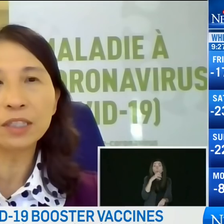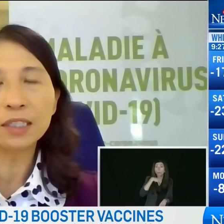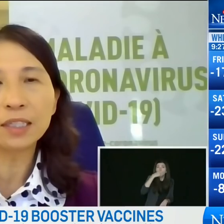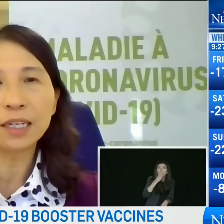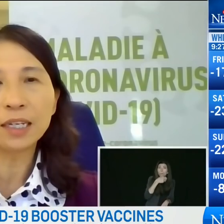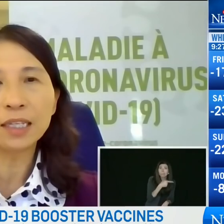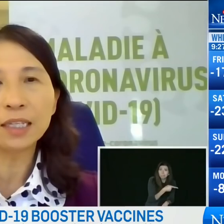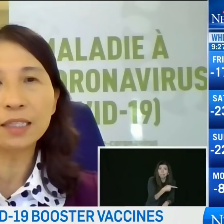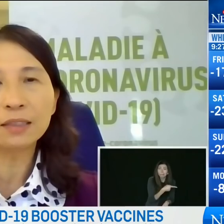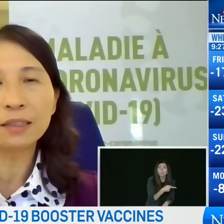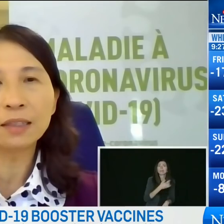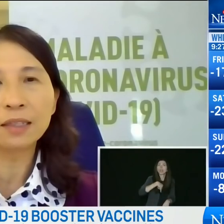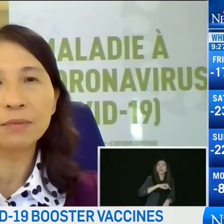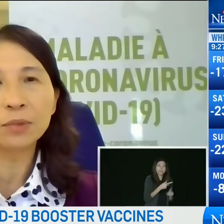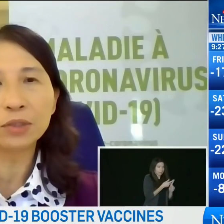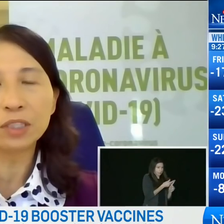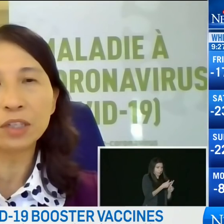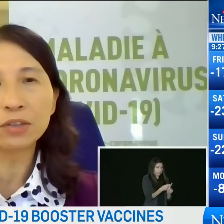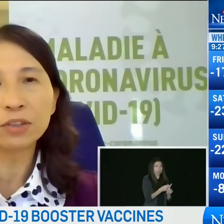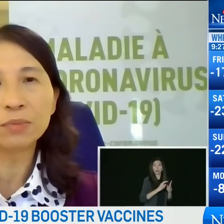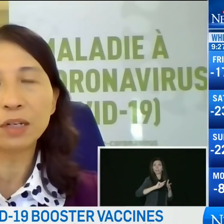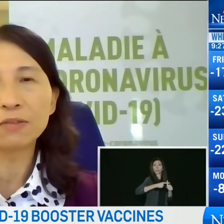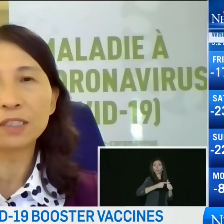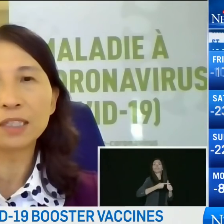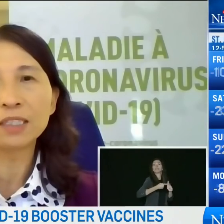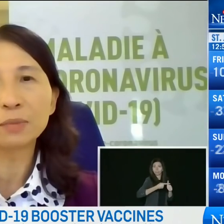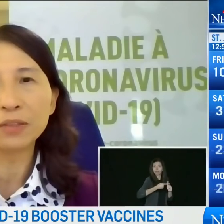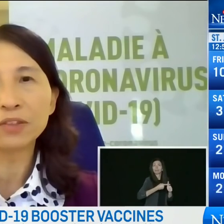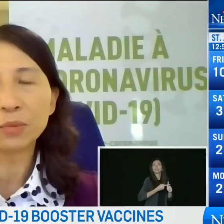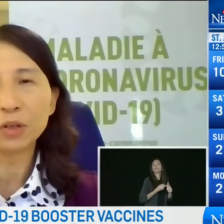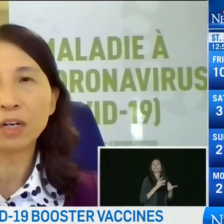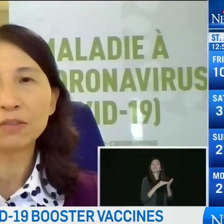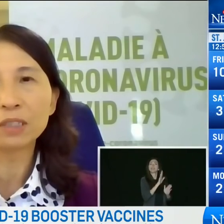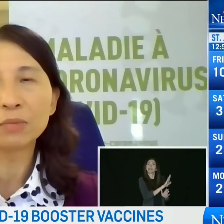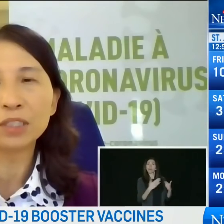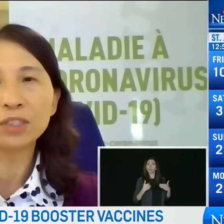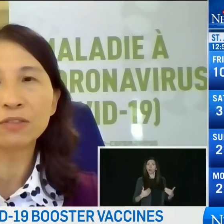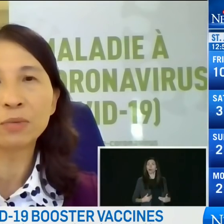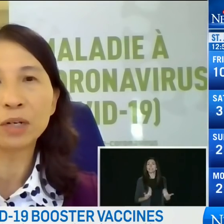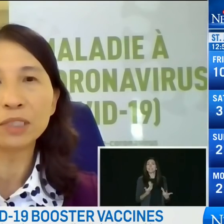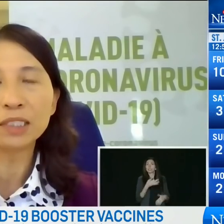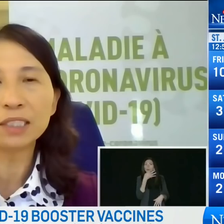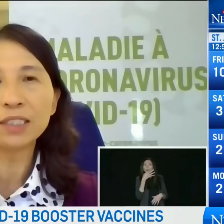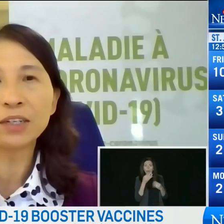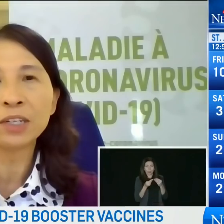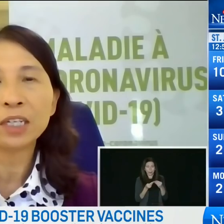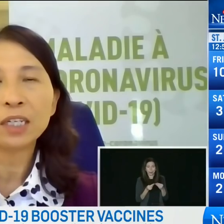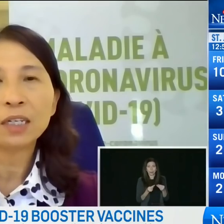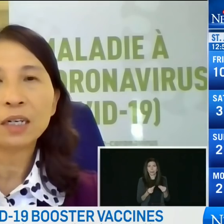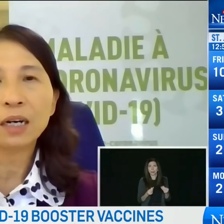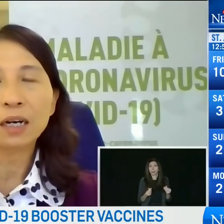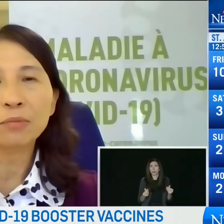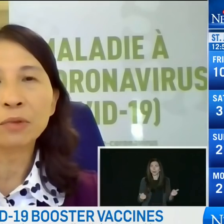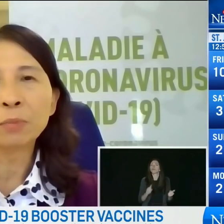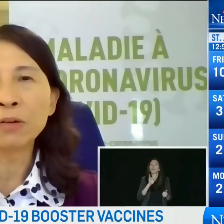BUT THEY WERE IMMUNIZED EARLIER SO THE RECOMMENDATION IS THAT